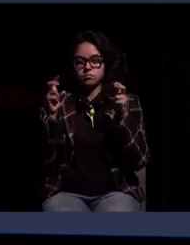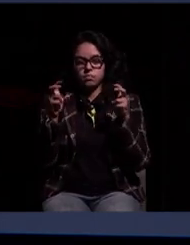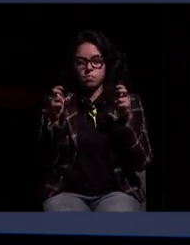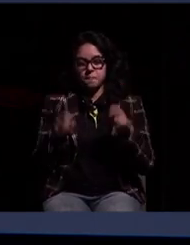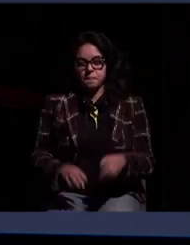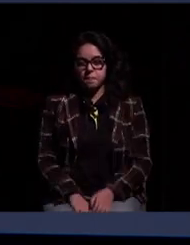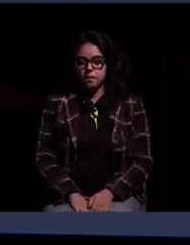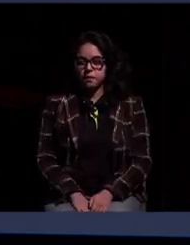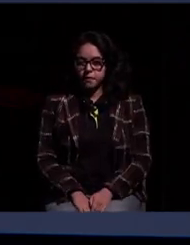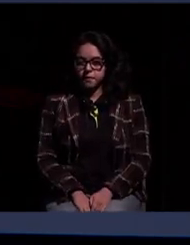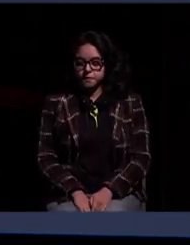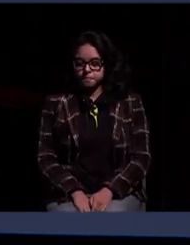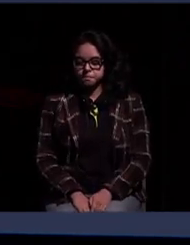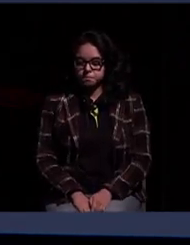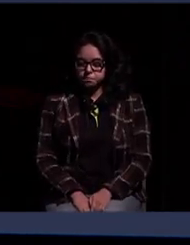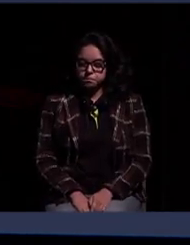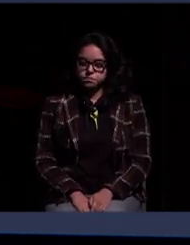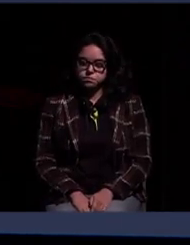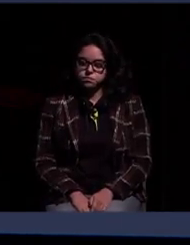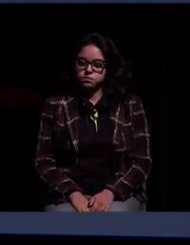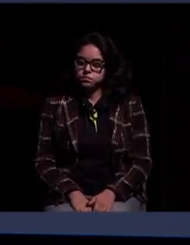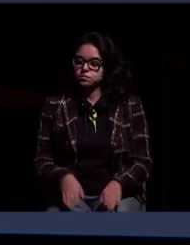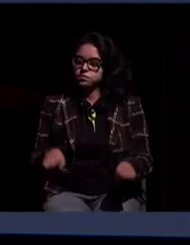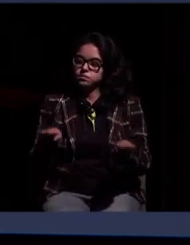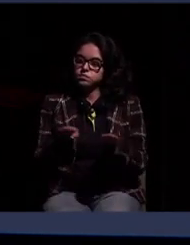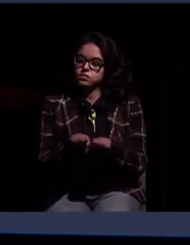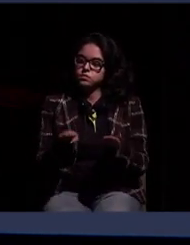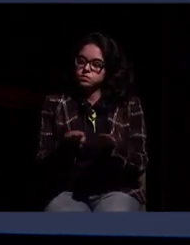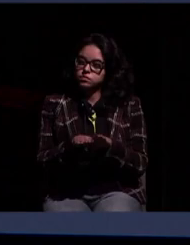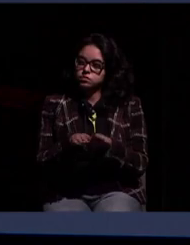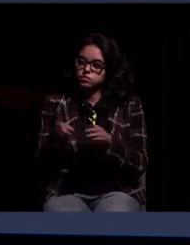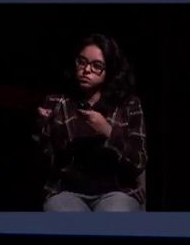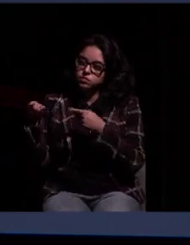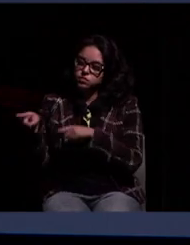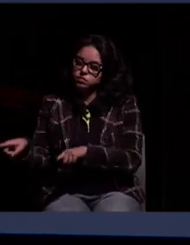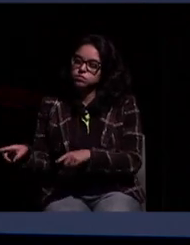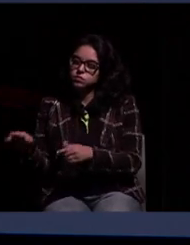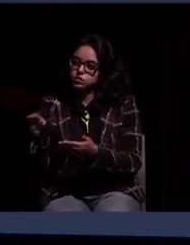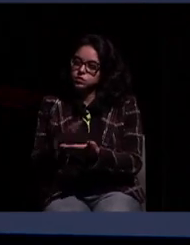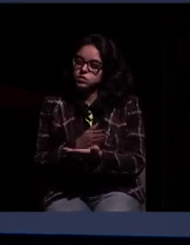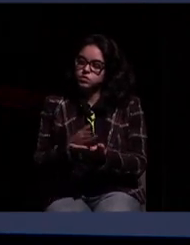And for comparison I will also show you some smaller studies